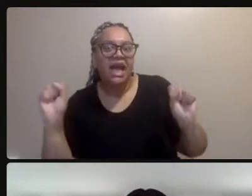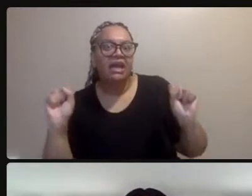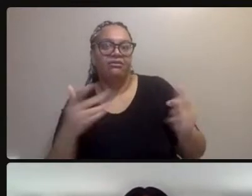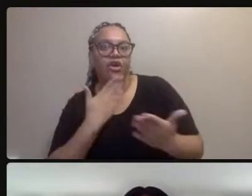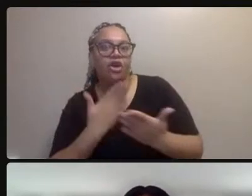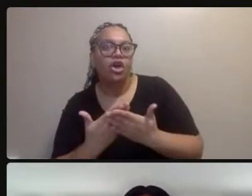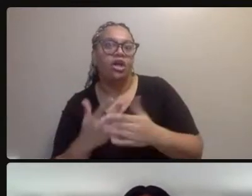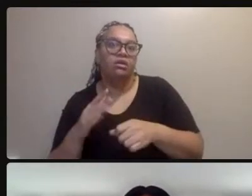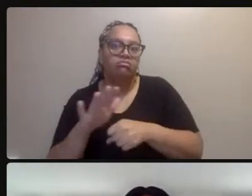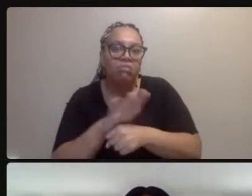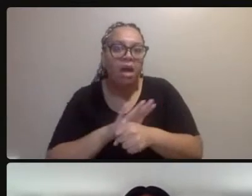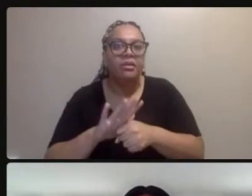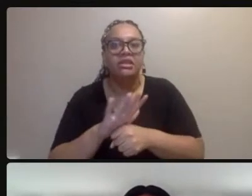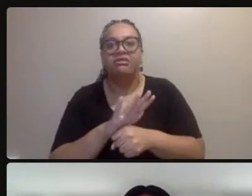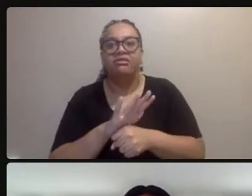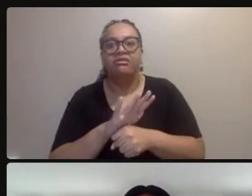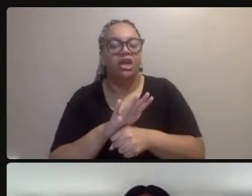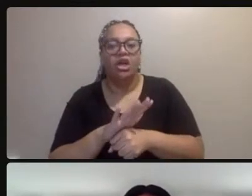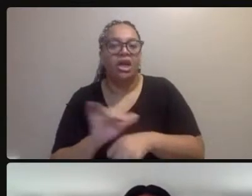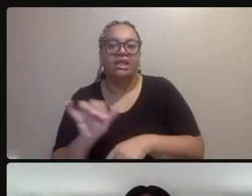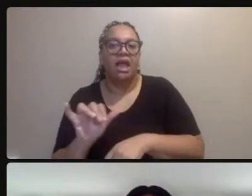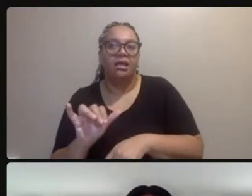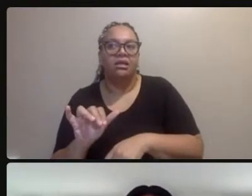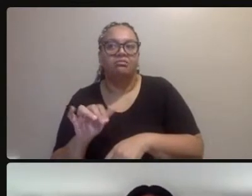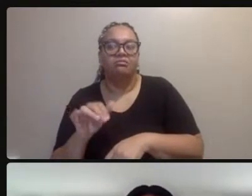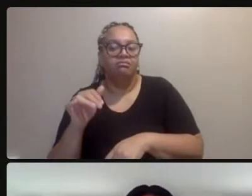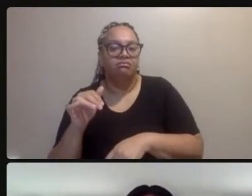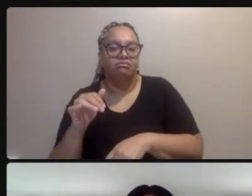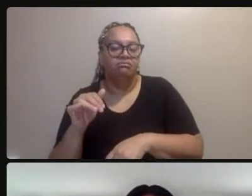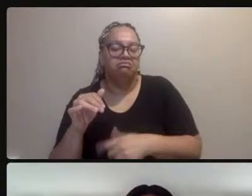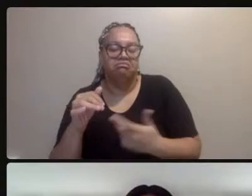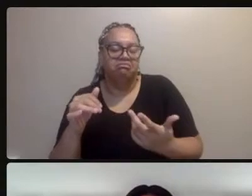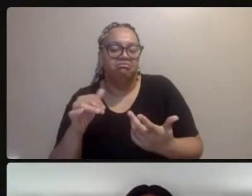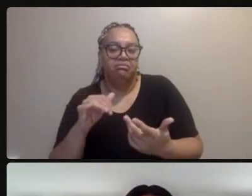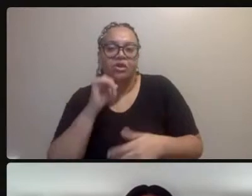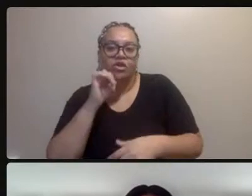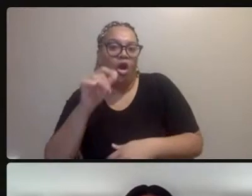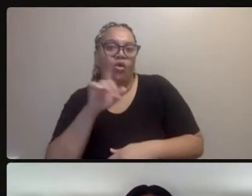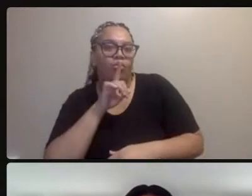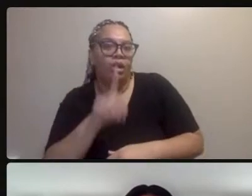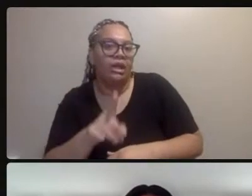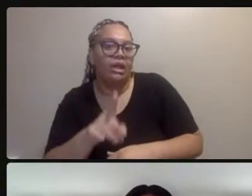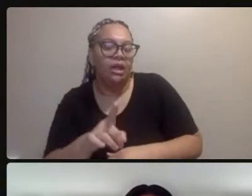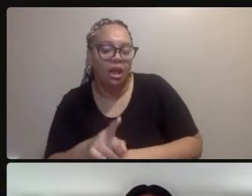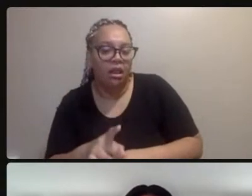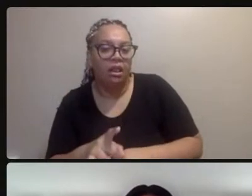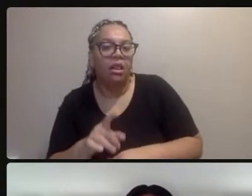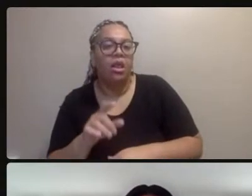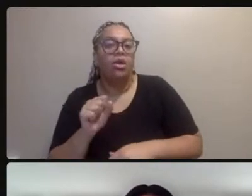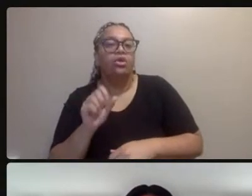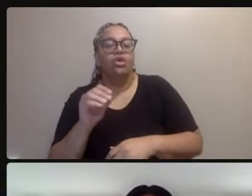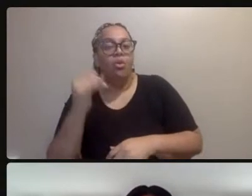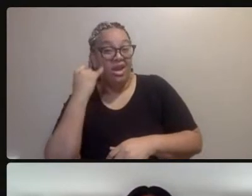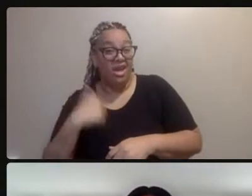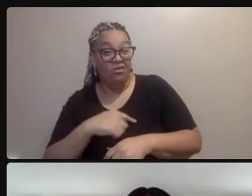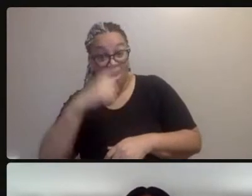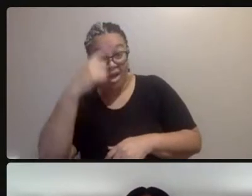MISINFORMATION IT SEEMS LIKE A